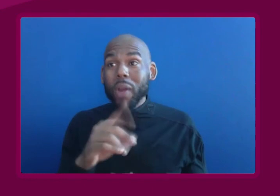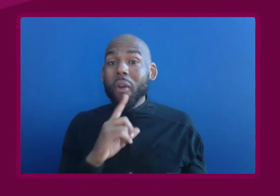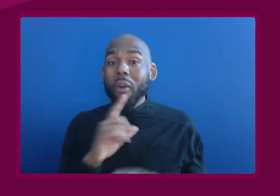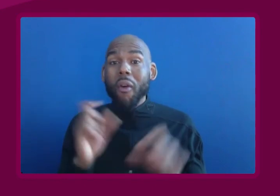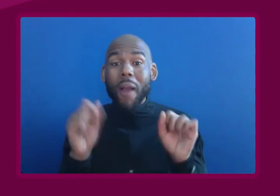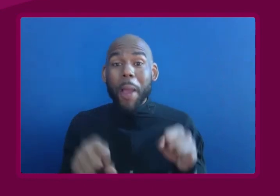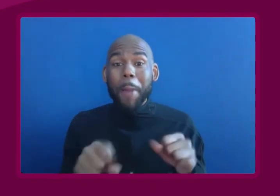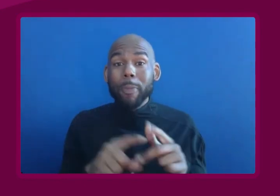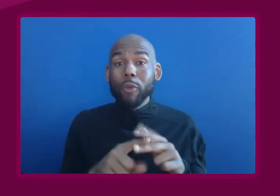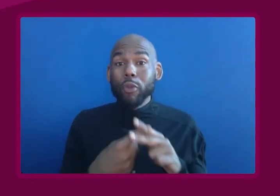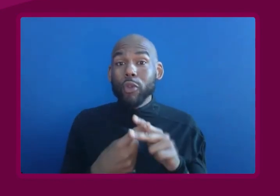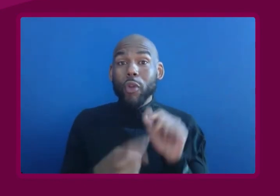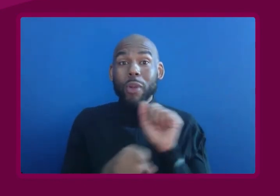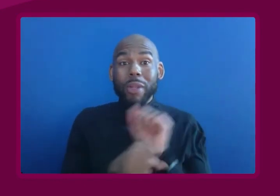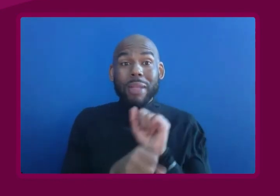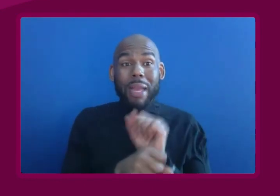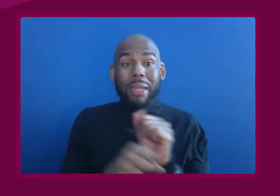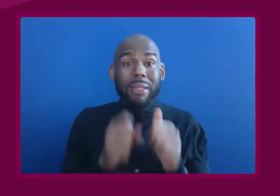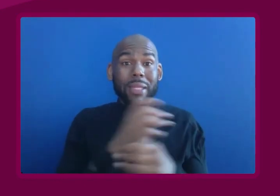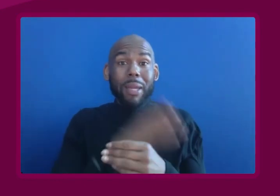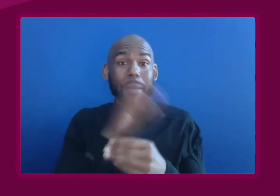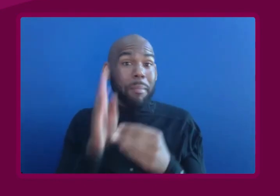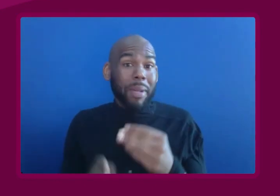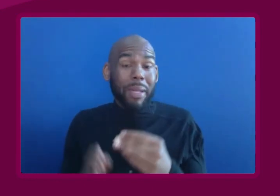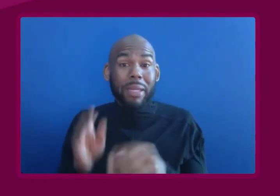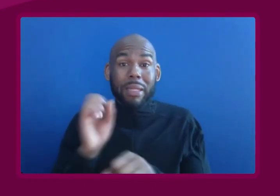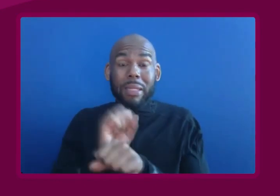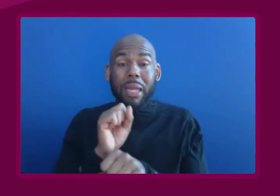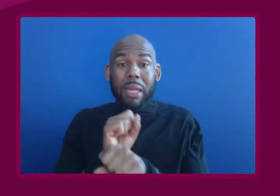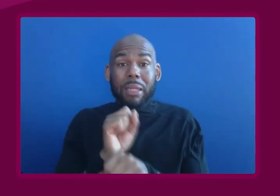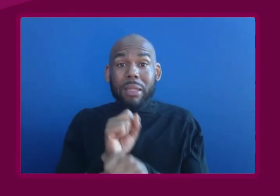to start a task and complete a task.